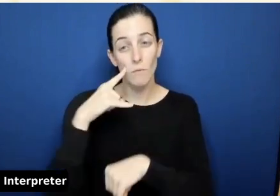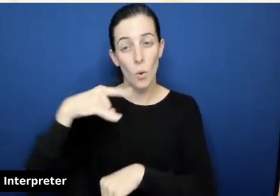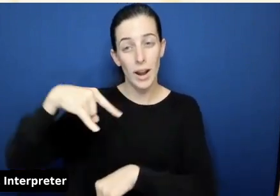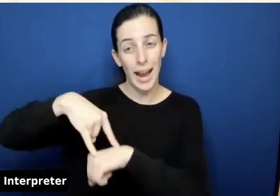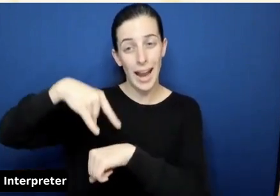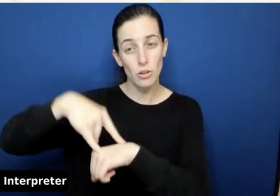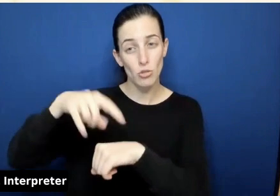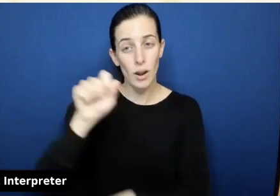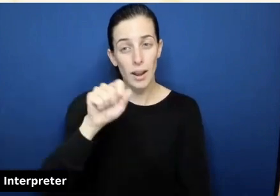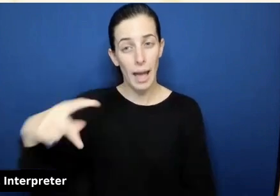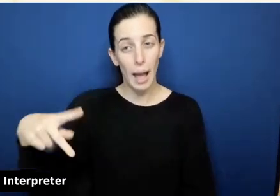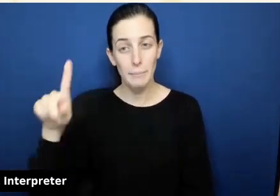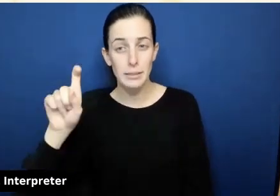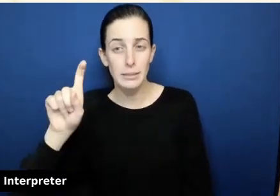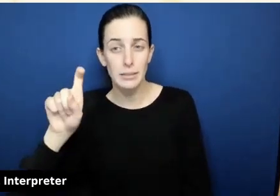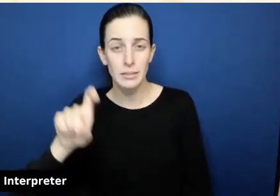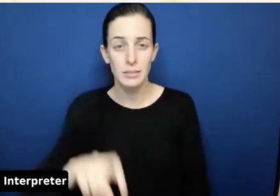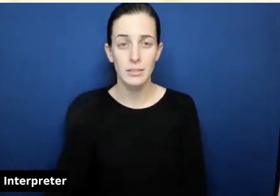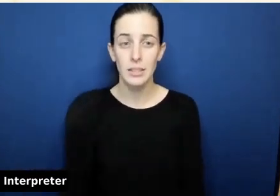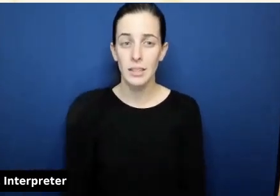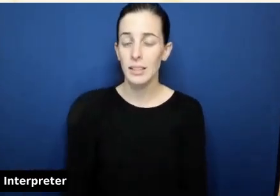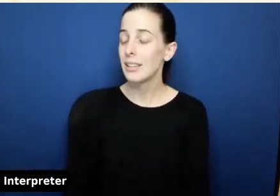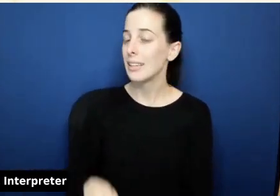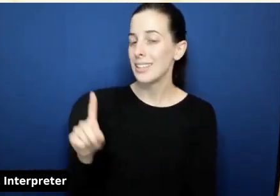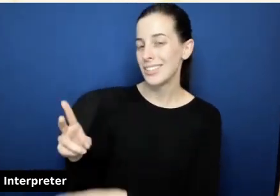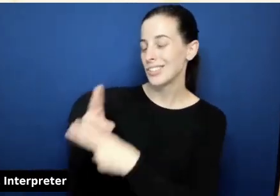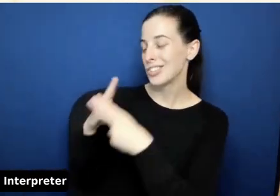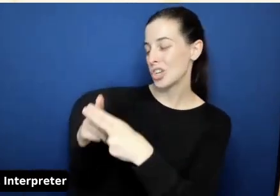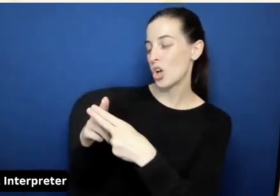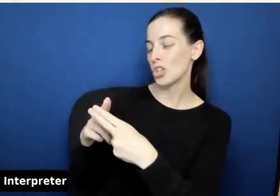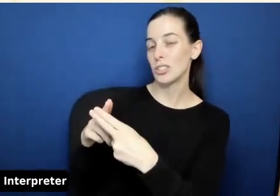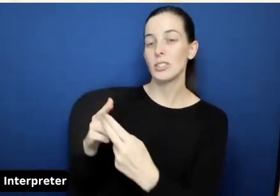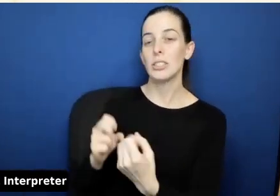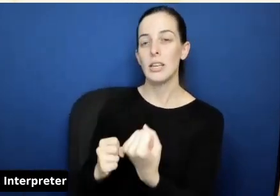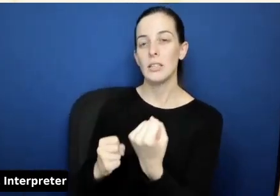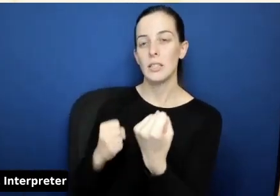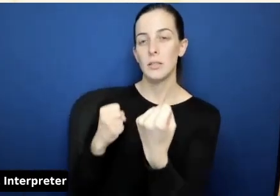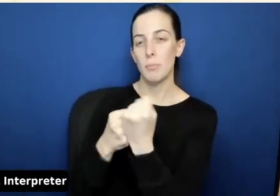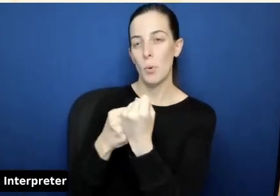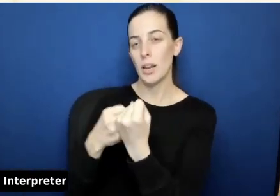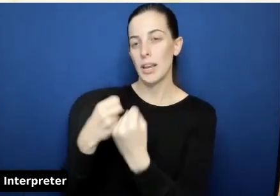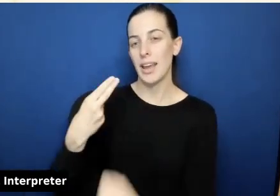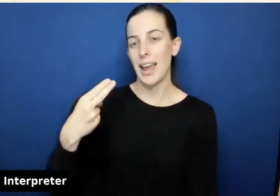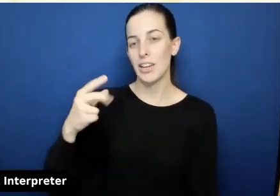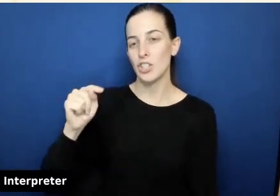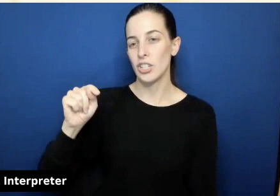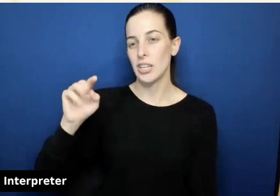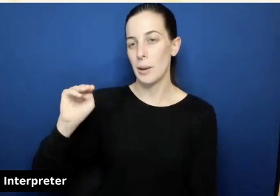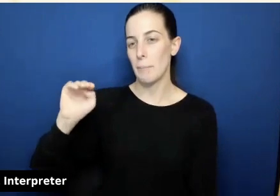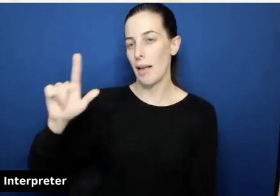So it's basically for supporting HTML. It's not for the native apps.